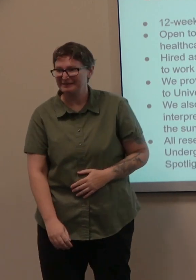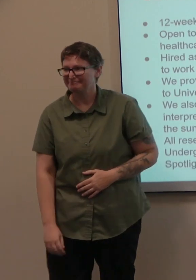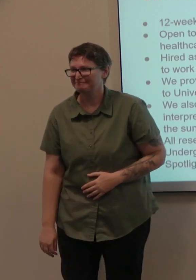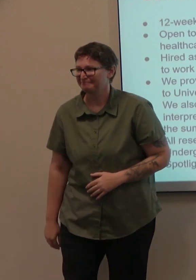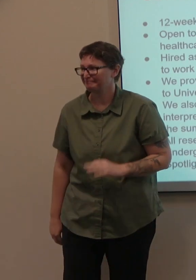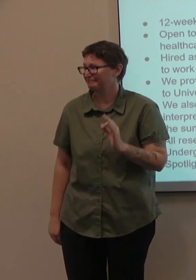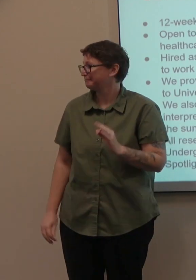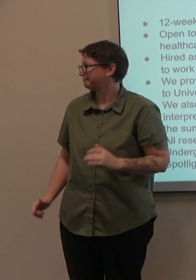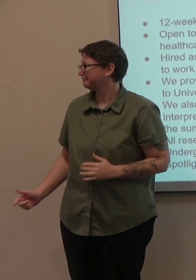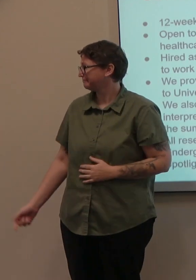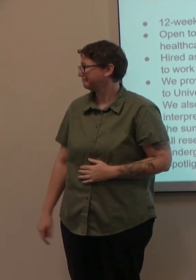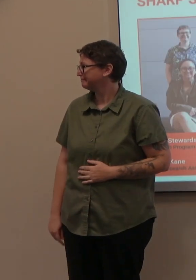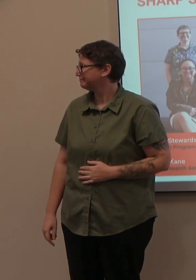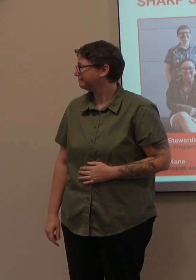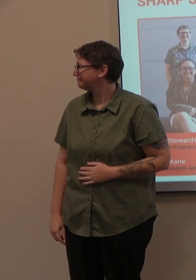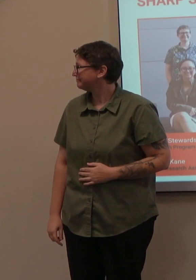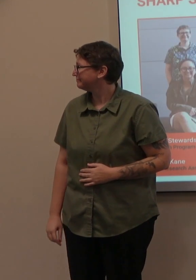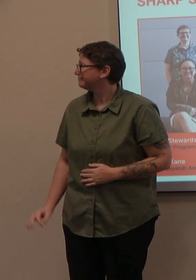That is a quick overview of the SHARP program.